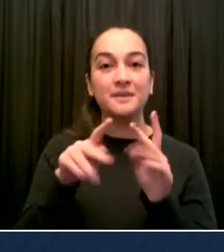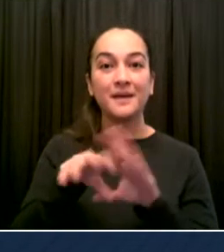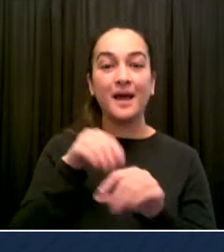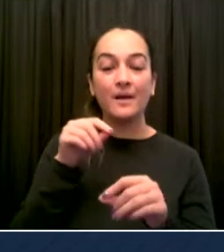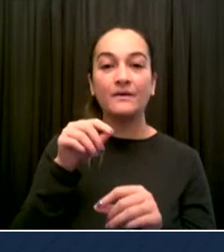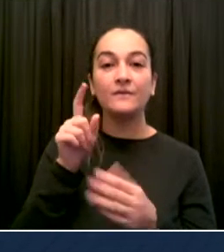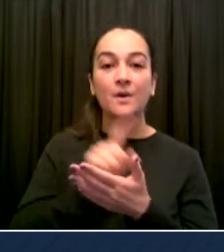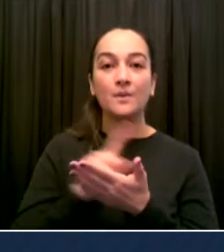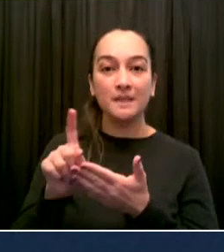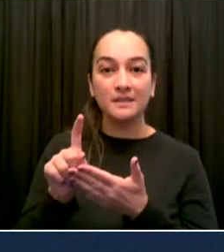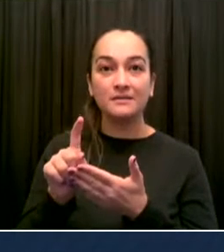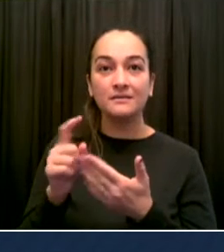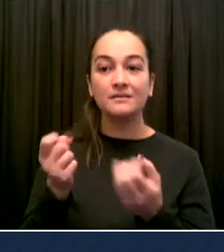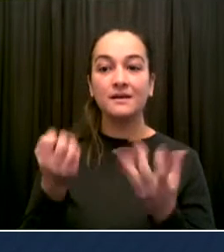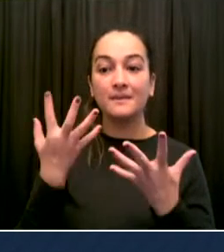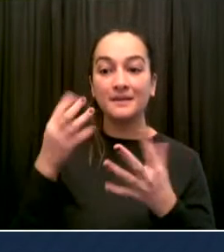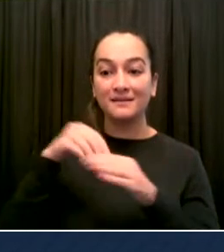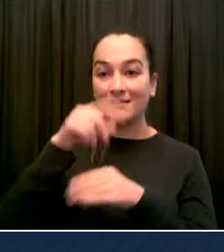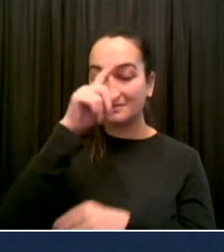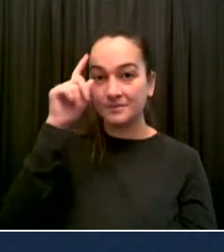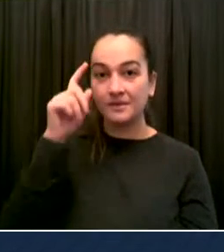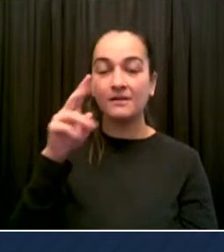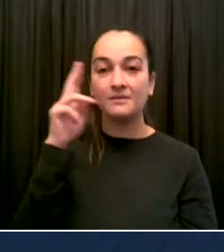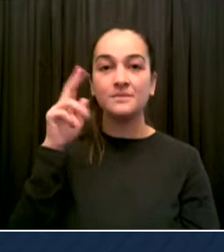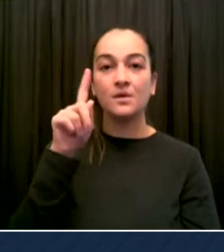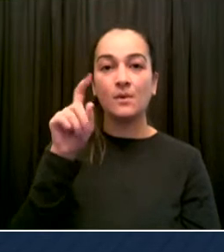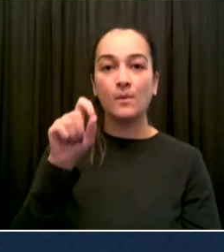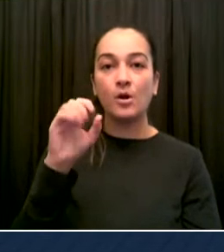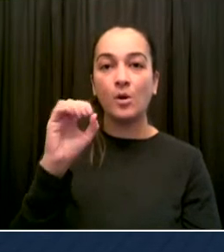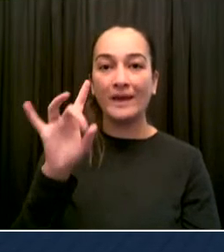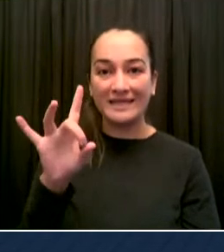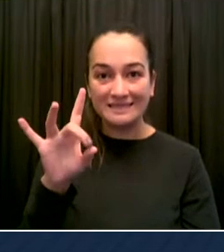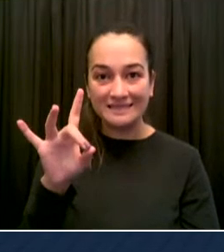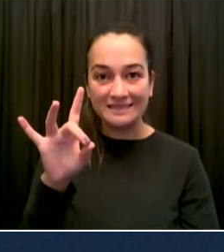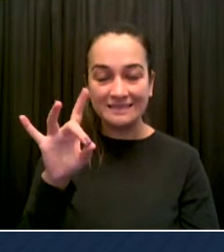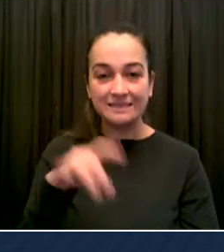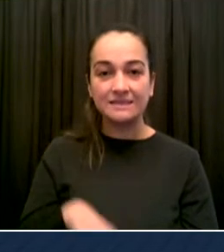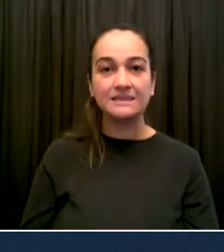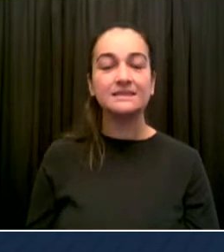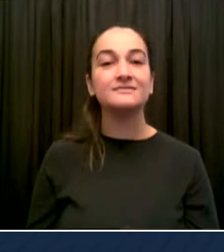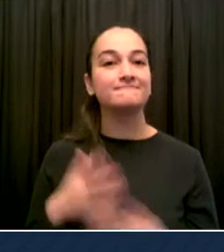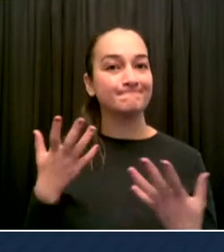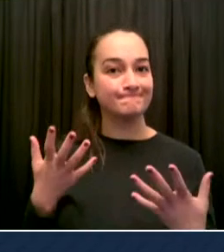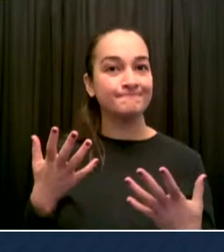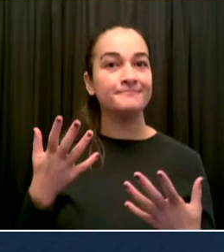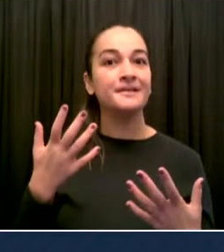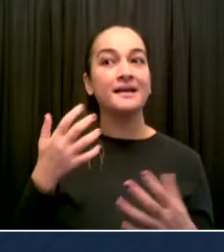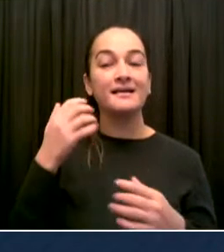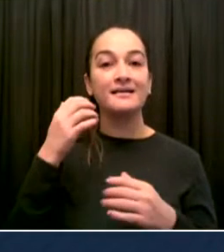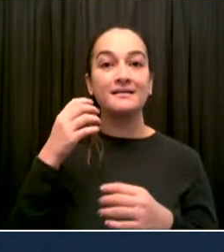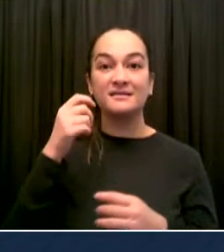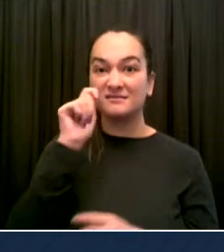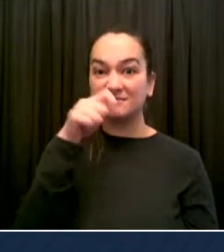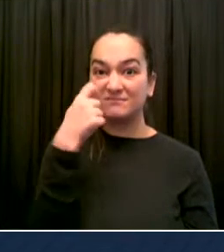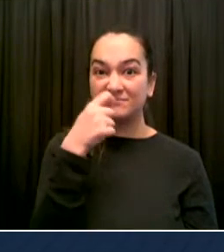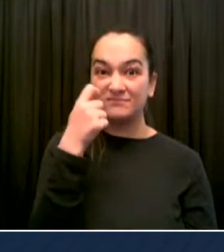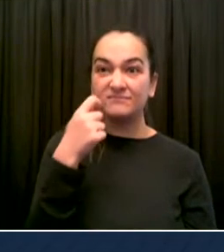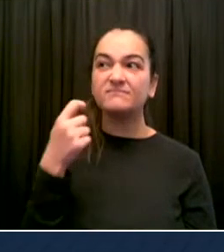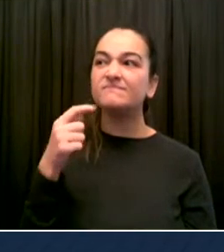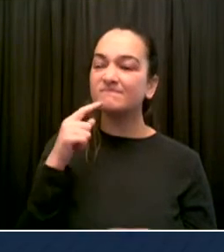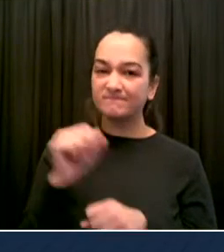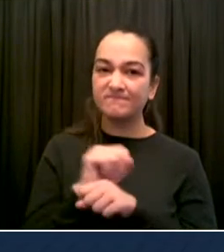HOSPITALIZATION RATE PER